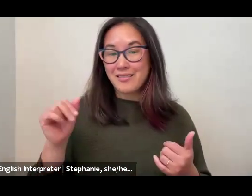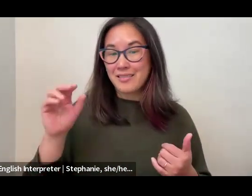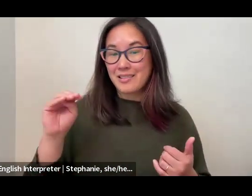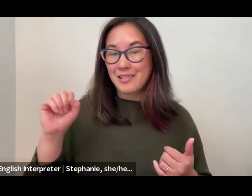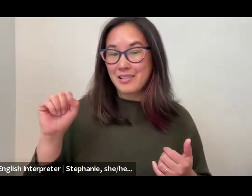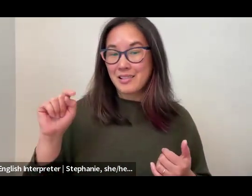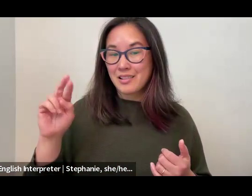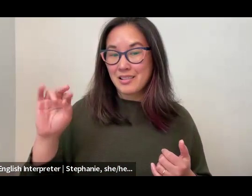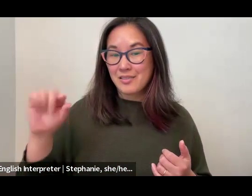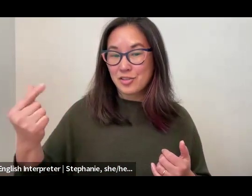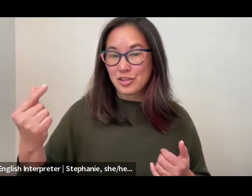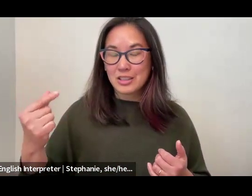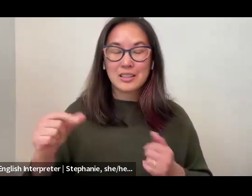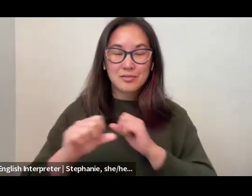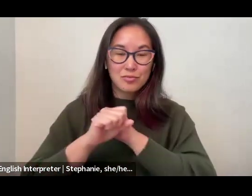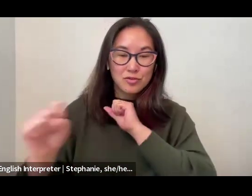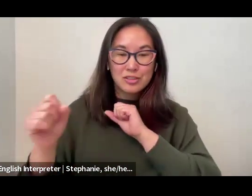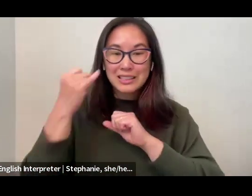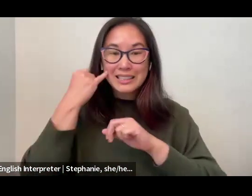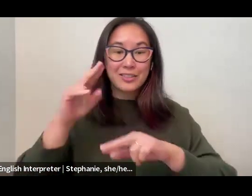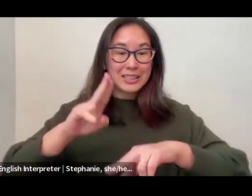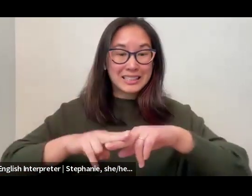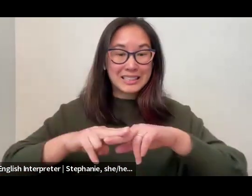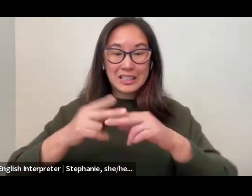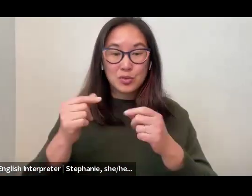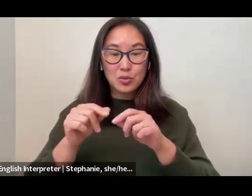So, if you are sitting, you're going to straighten one leg